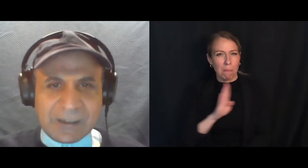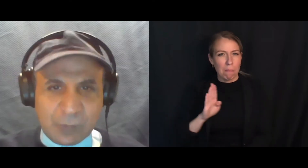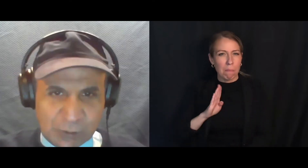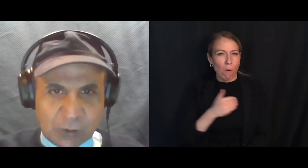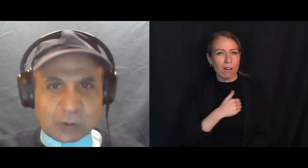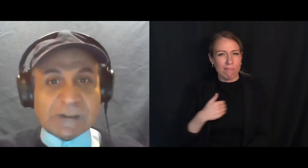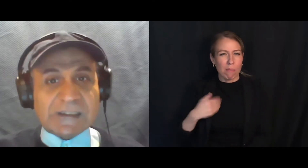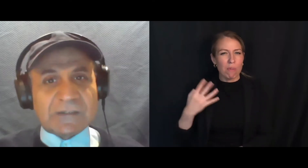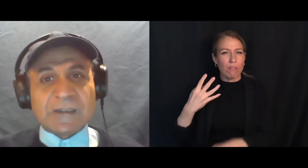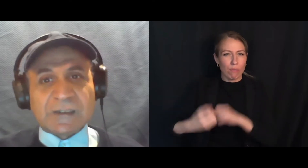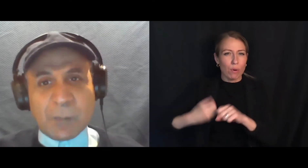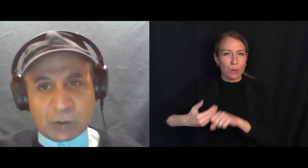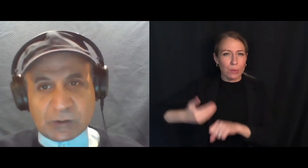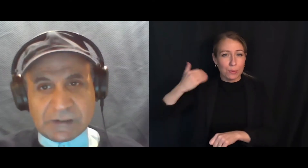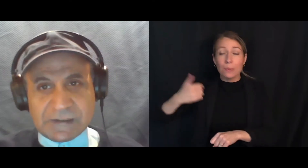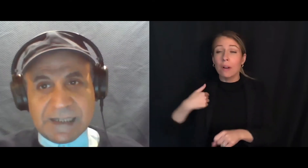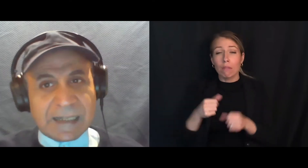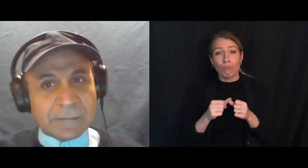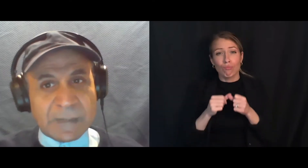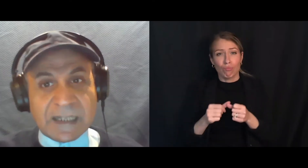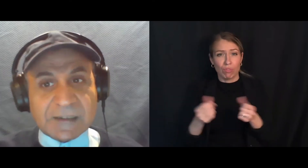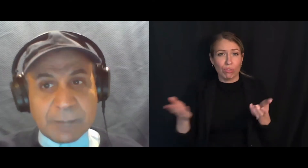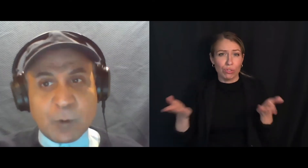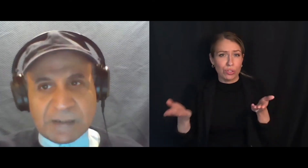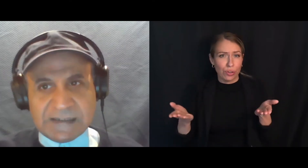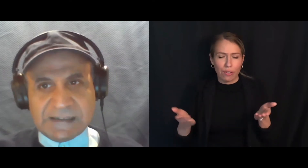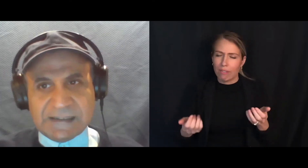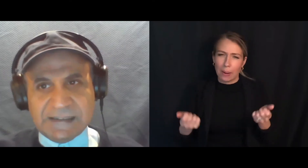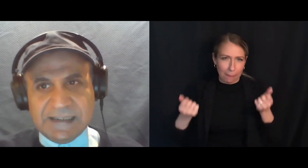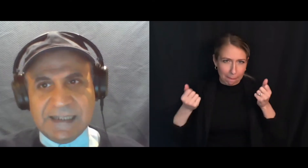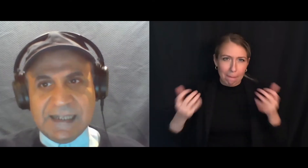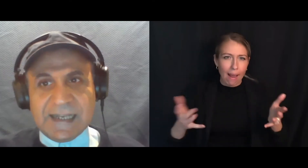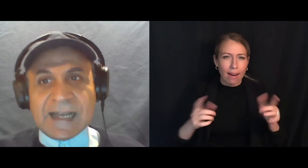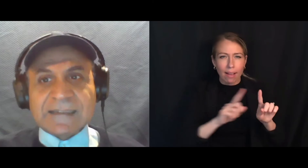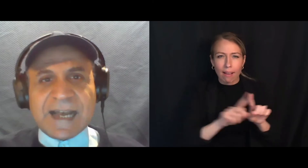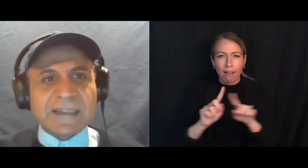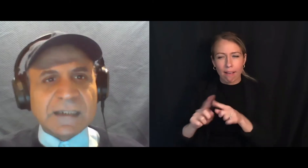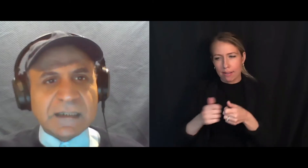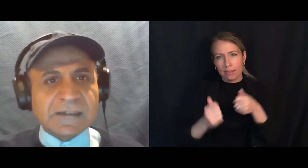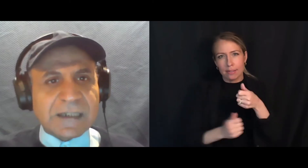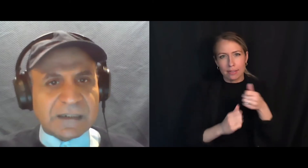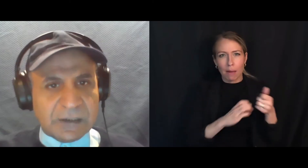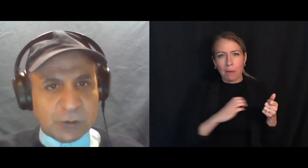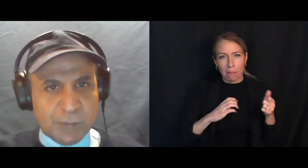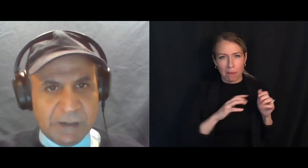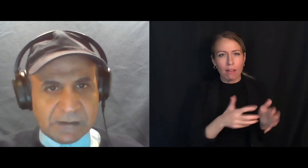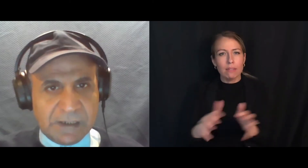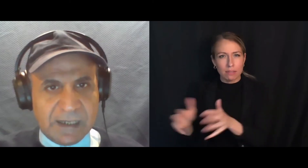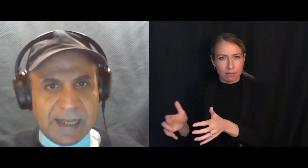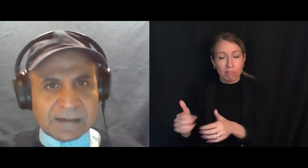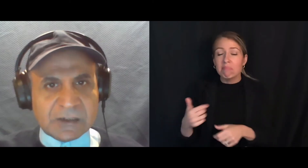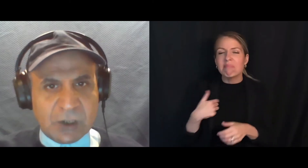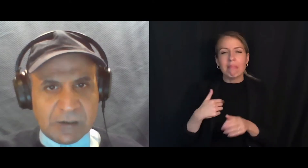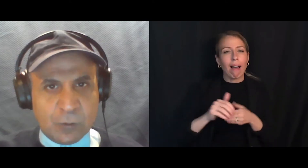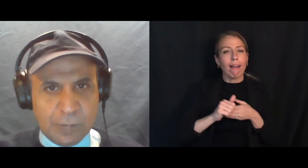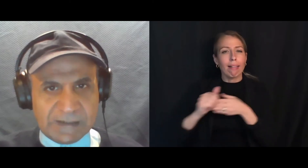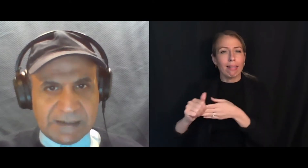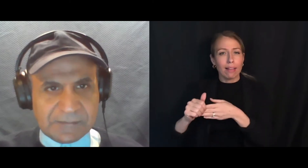and I continue to serve in the board in many subcommittees, and I lead the Recruitment and Training Committee.